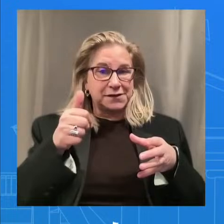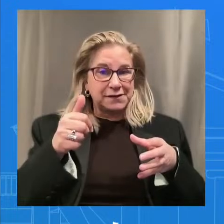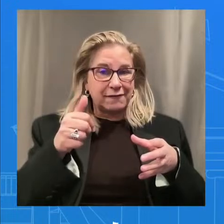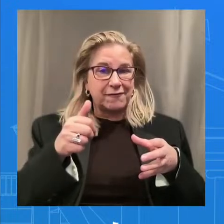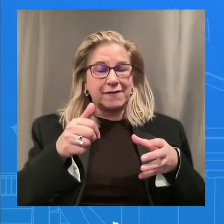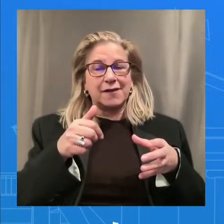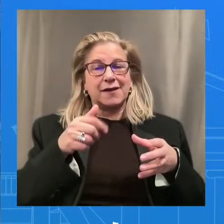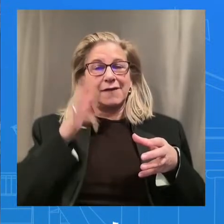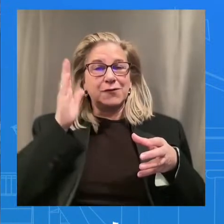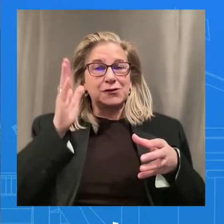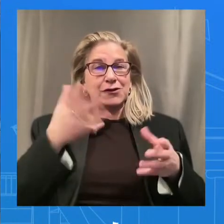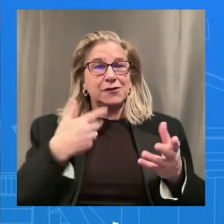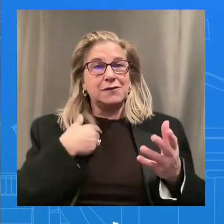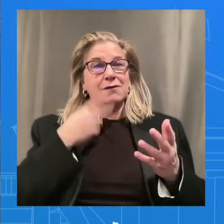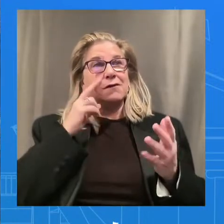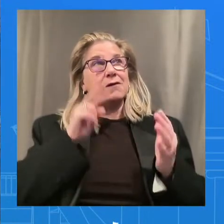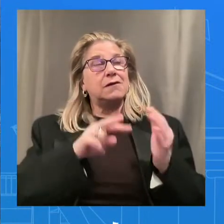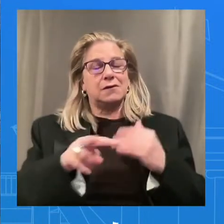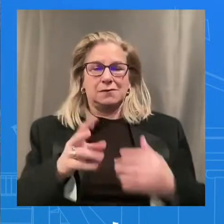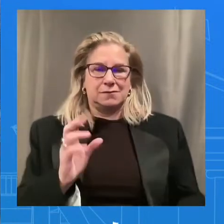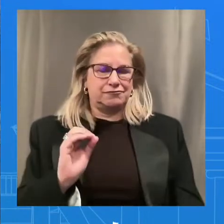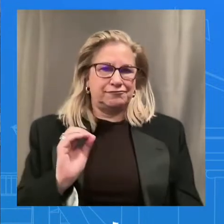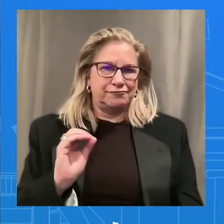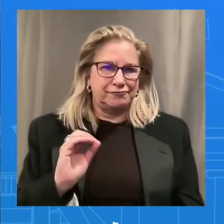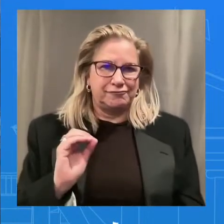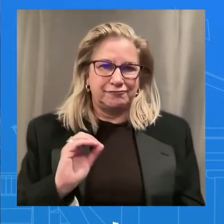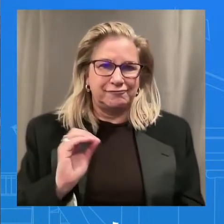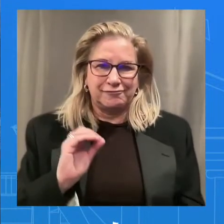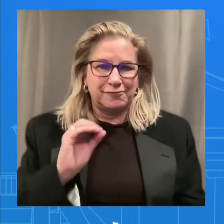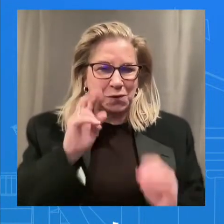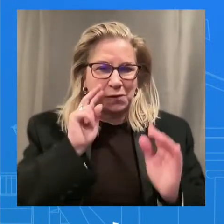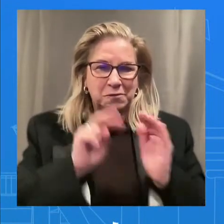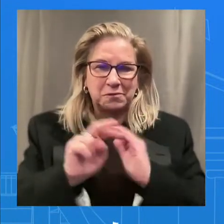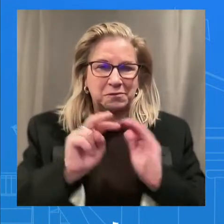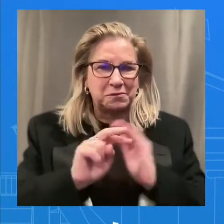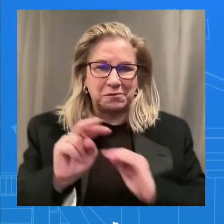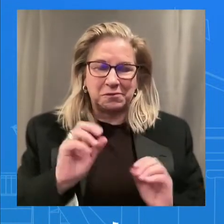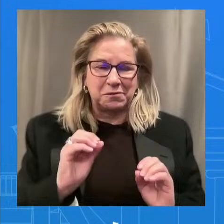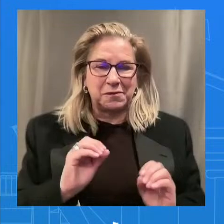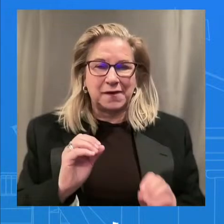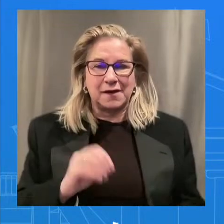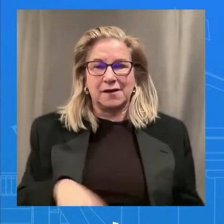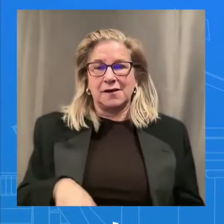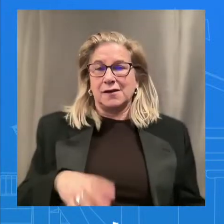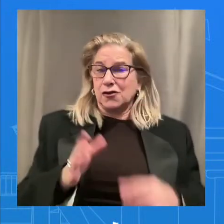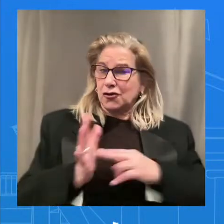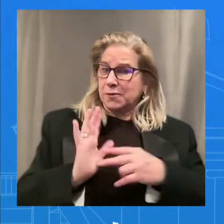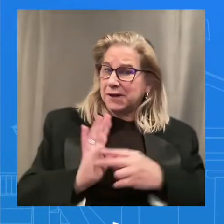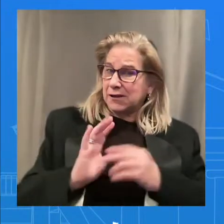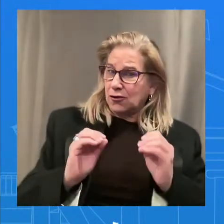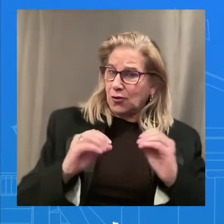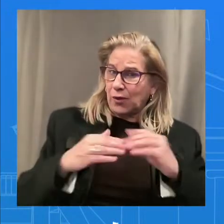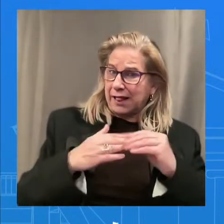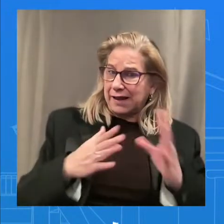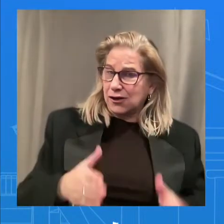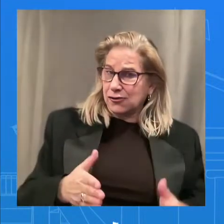The Press: So, no leader of the party? Ms. Jean-Pierre: That’s not what I said. The Press: Well, it’s not President Biden -- Ms. Jean-Pierre: Oh, my gosh. I regret -- The Press: -- and it’s not Vice President -- Ms. Jean-Pierre: I’m regretting this right now.